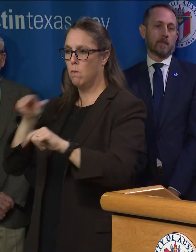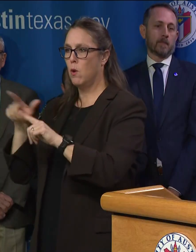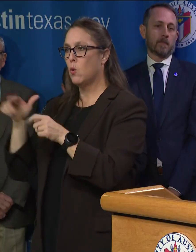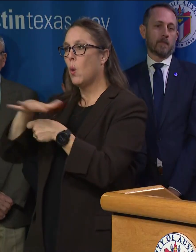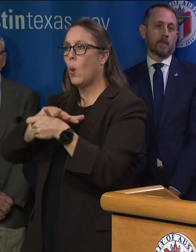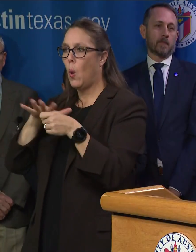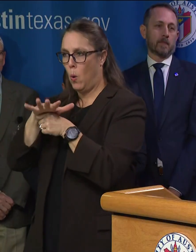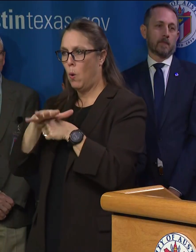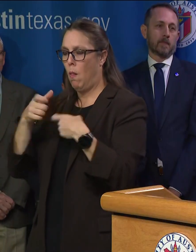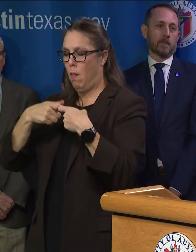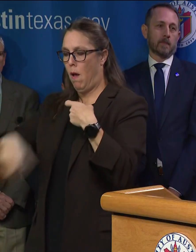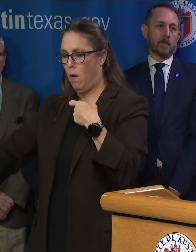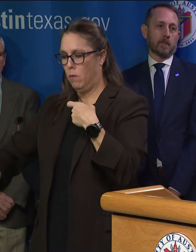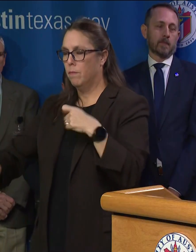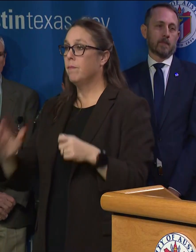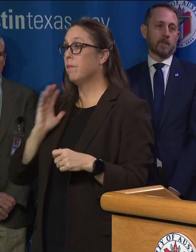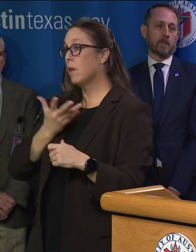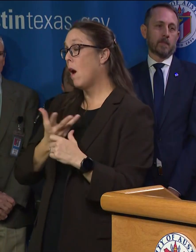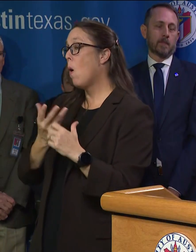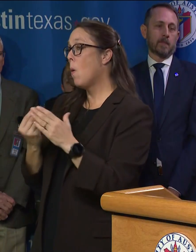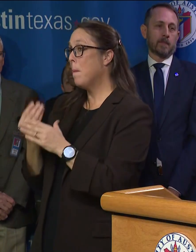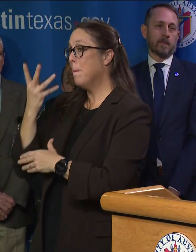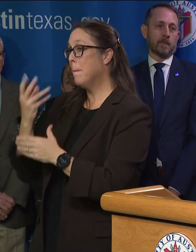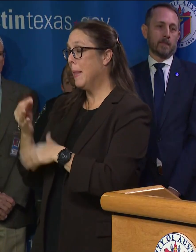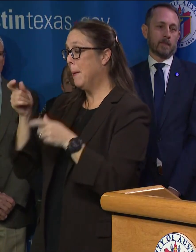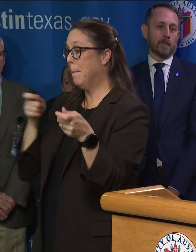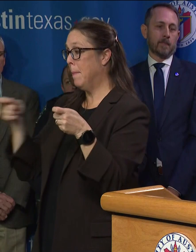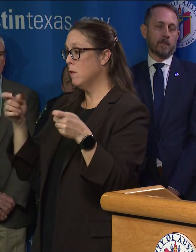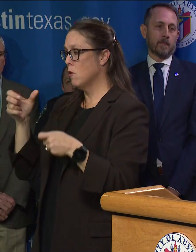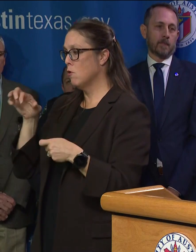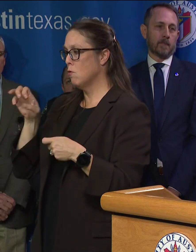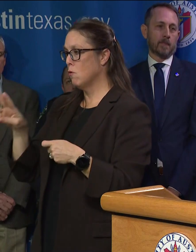our vegetation management crews continue to focus on tree trimming